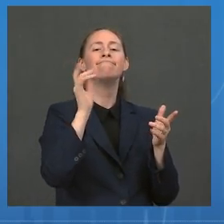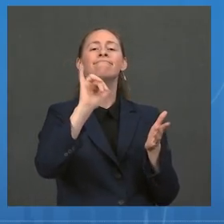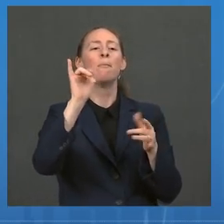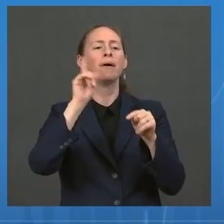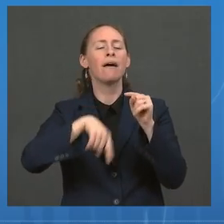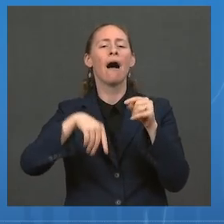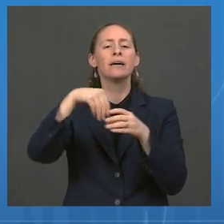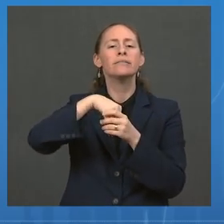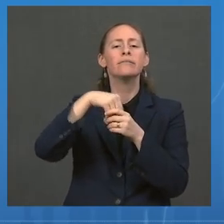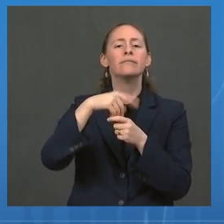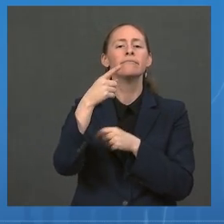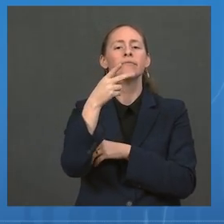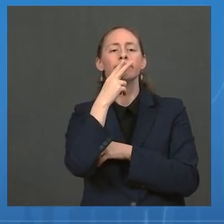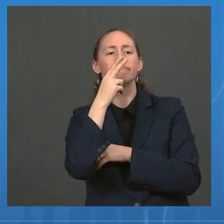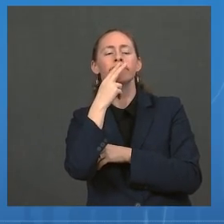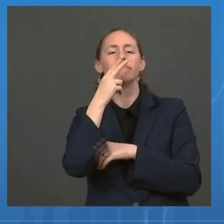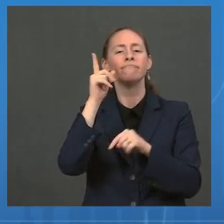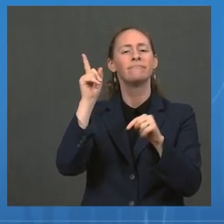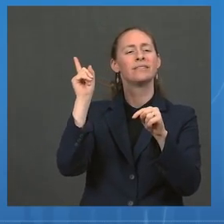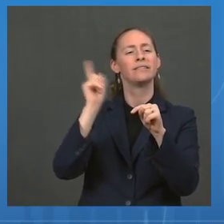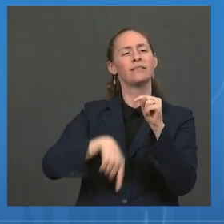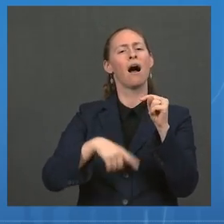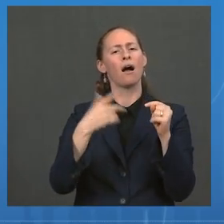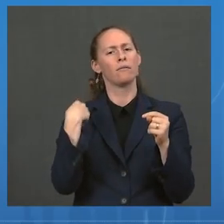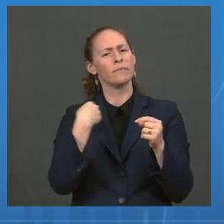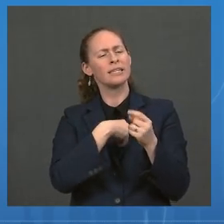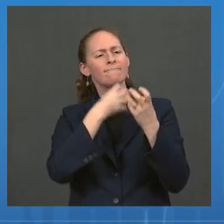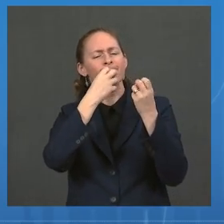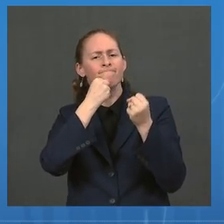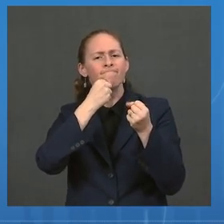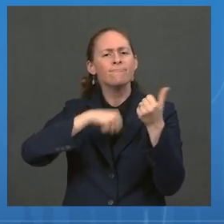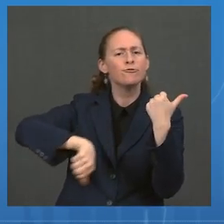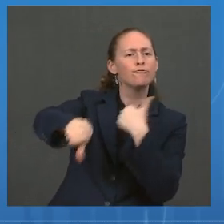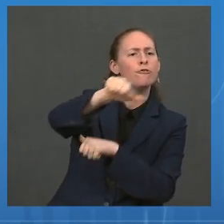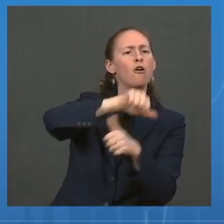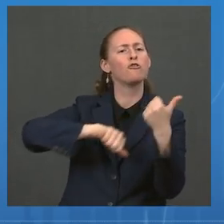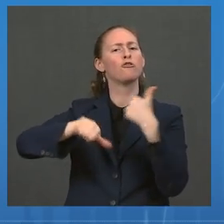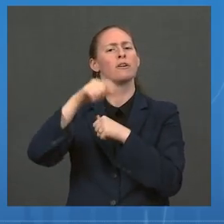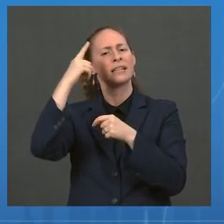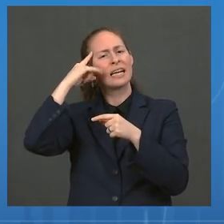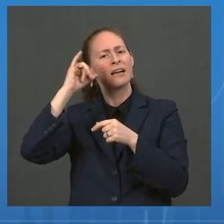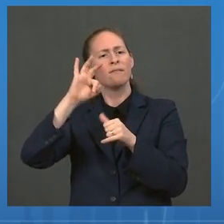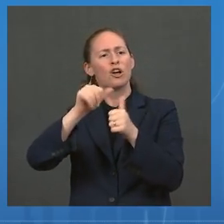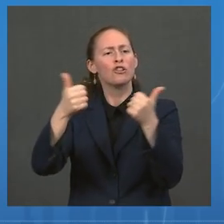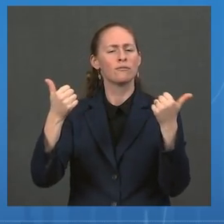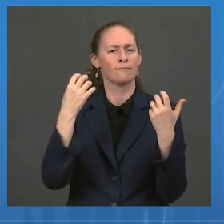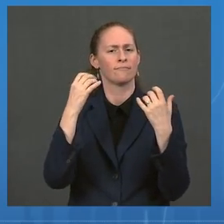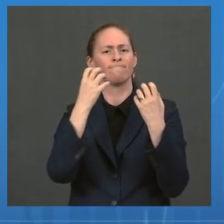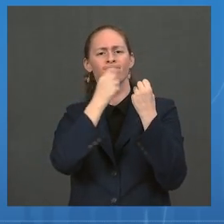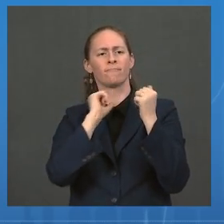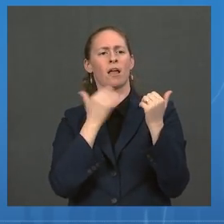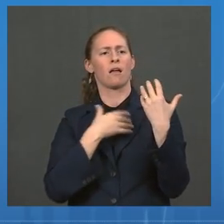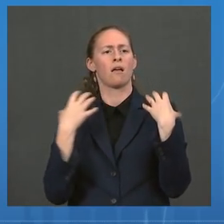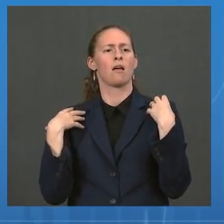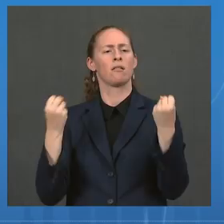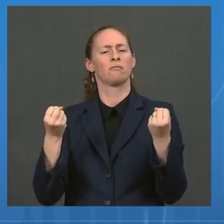Looking out for one another for our collective health and wellbeing is at the heart of what makes us strong and resilient as a nation.